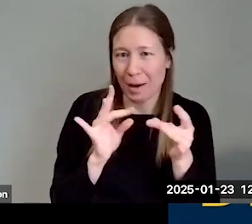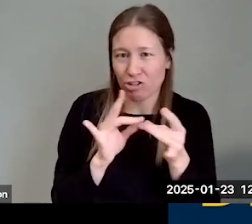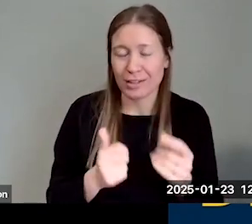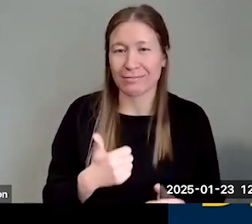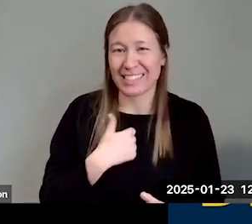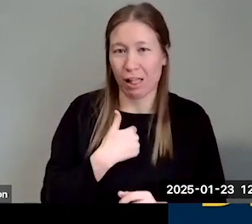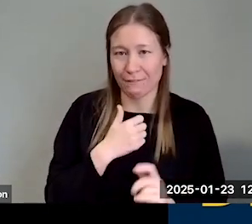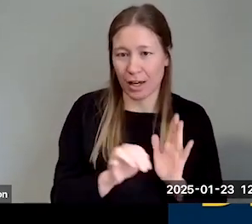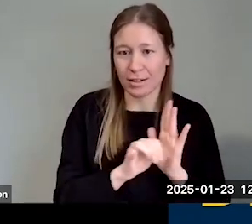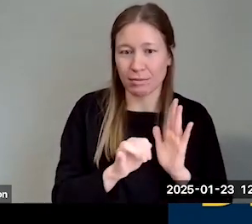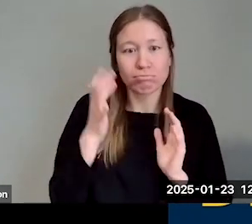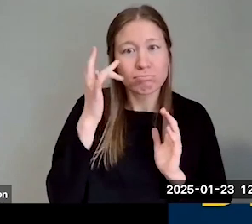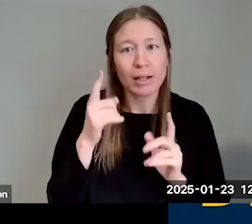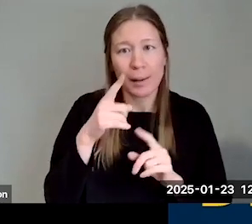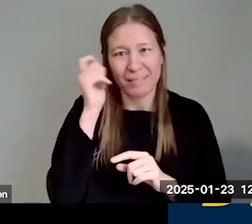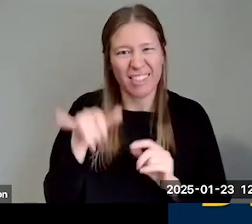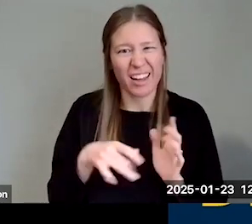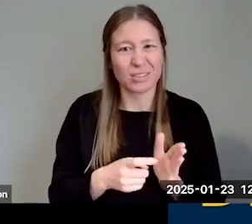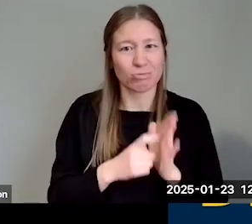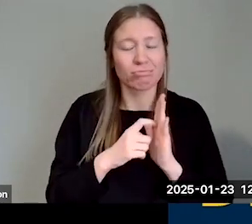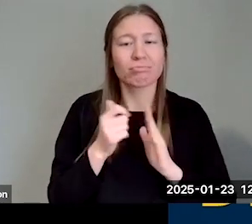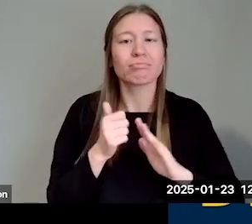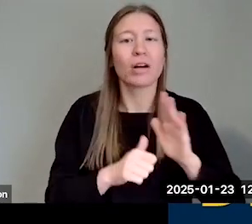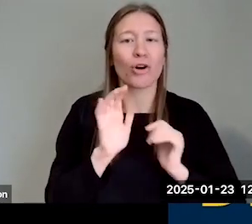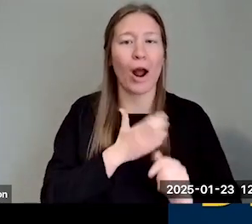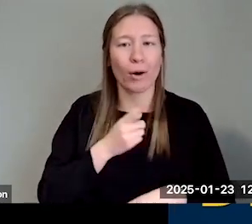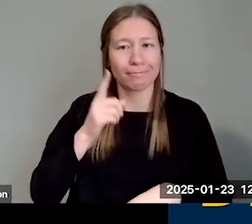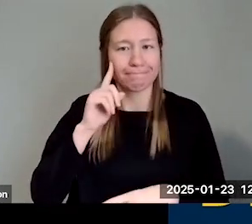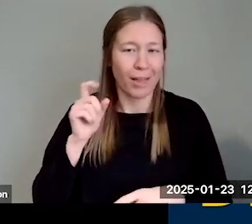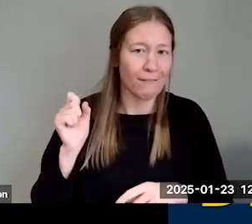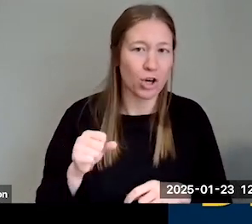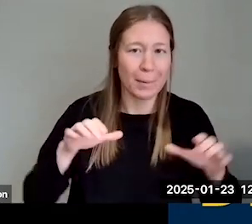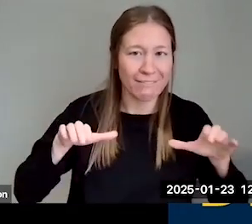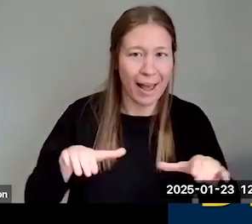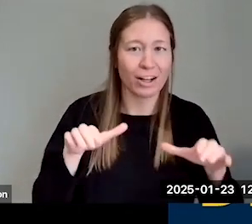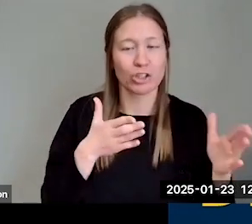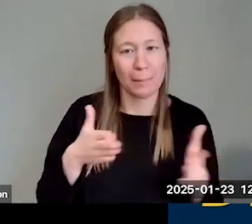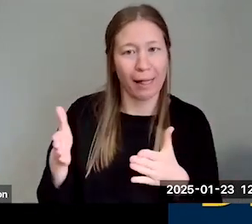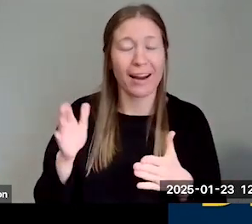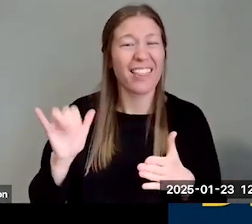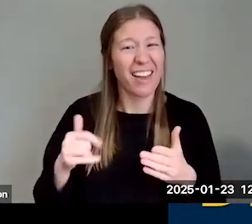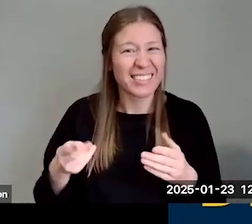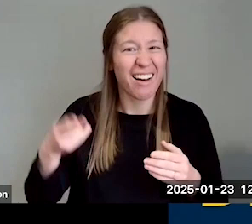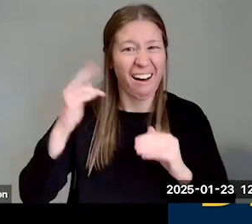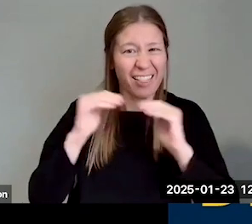in our affirmative action plan, which is really one of the only high-level ways we can get a good measure